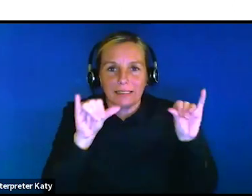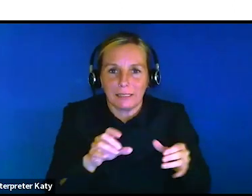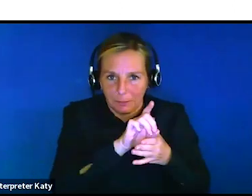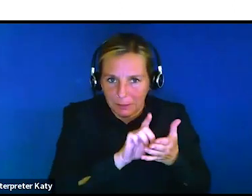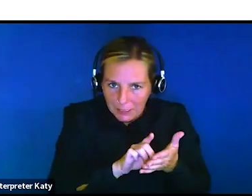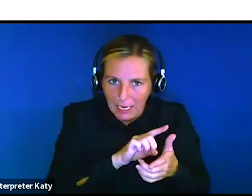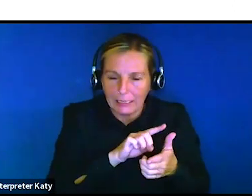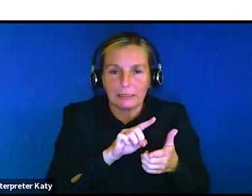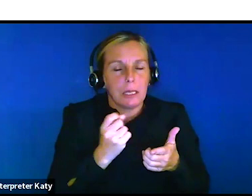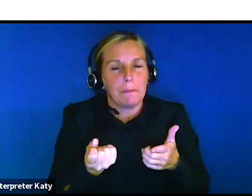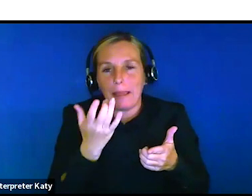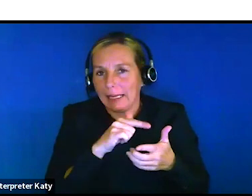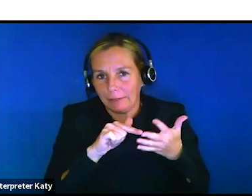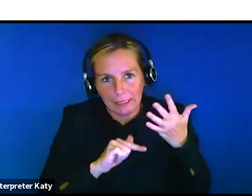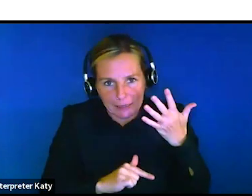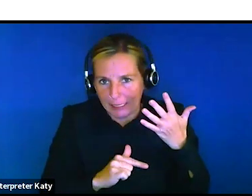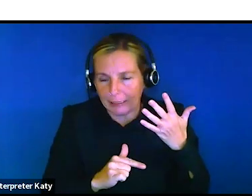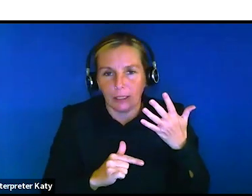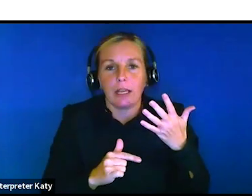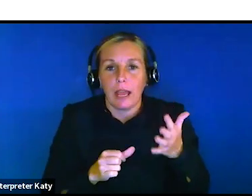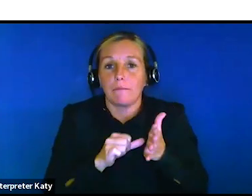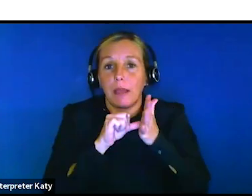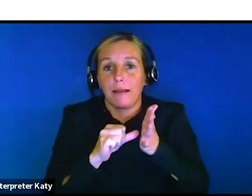Many of these things have been highlighted and in discussion